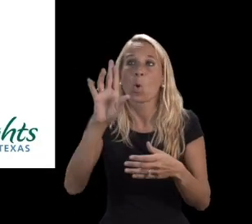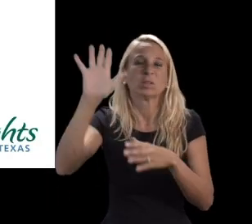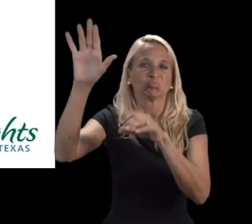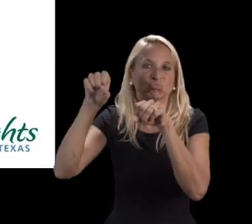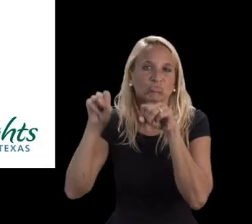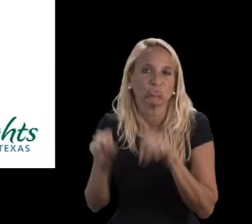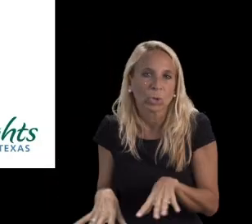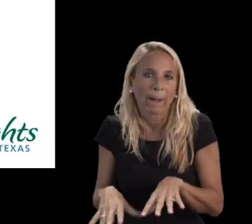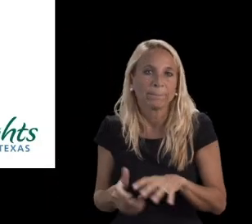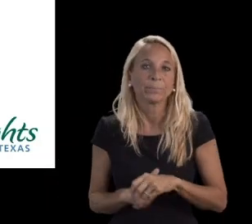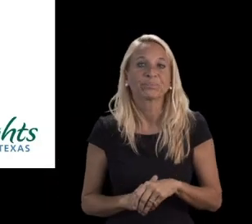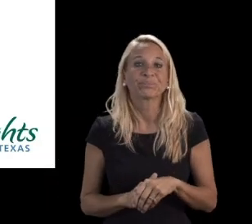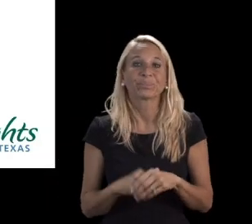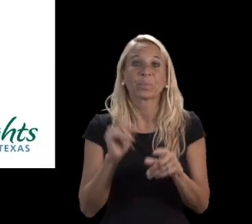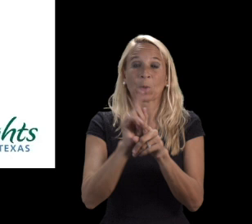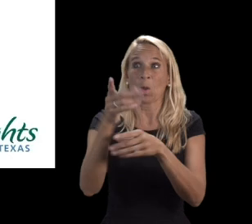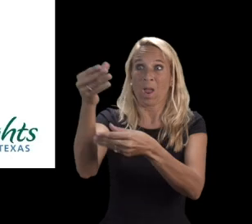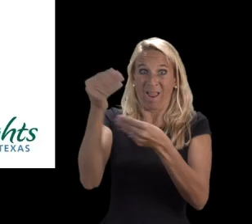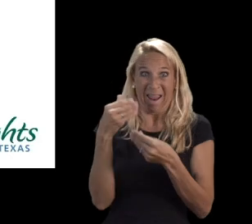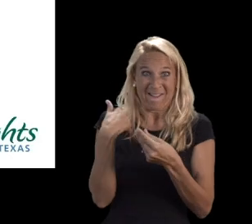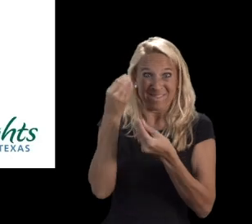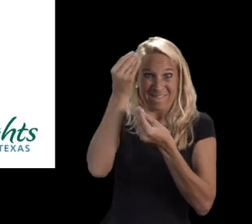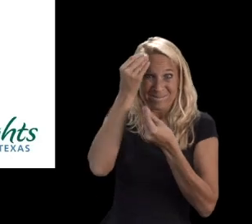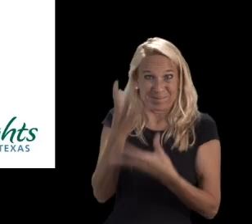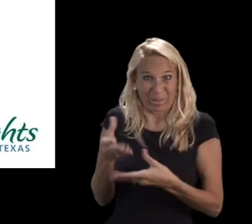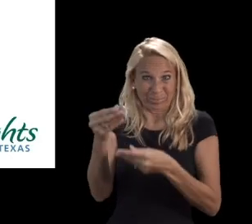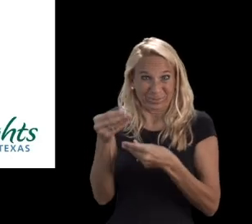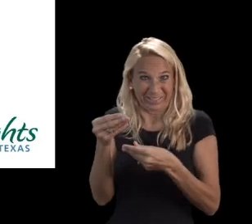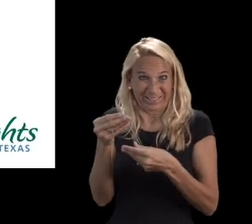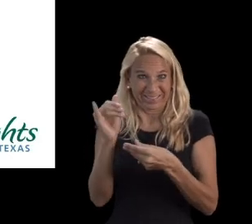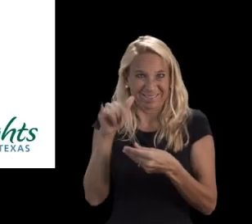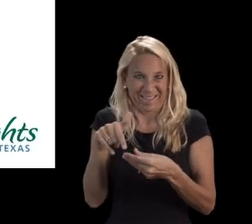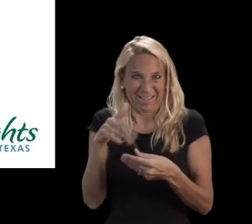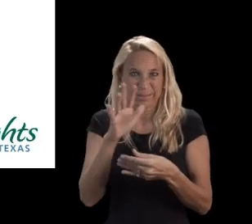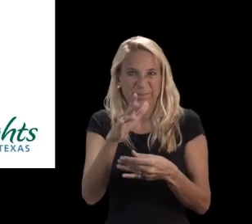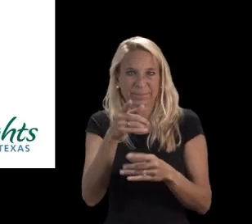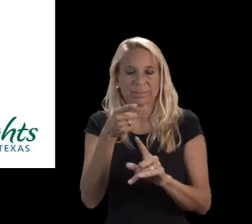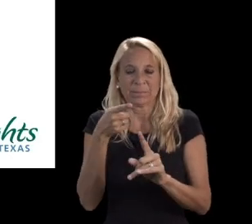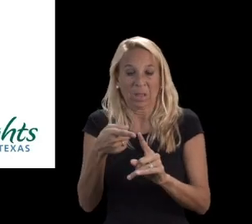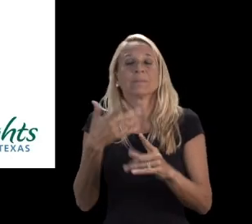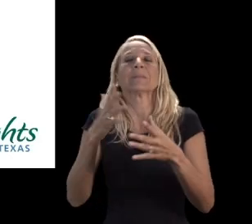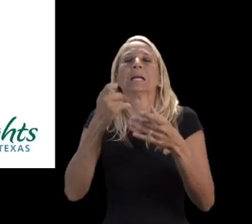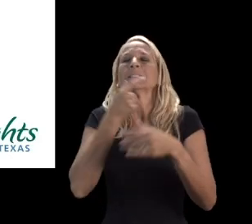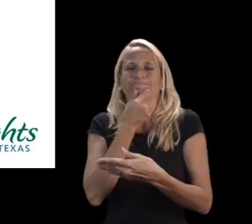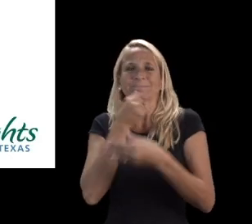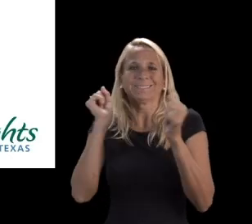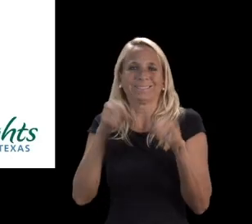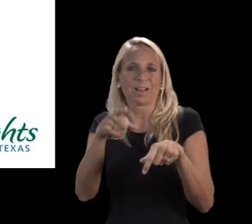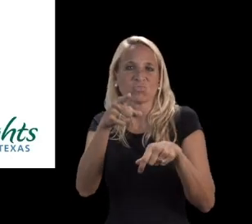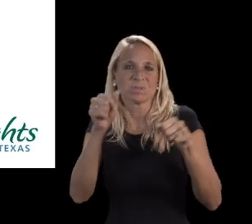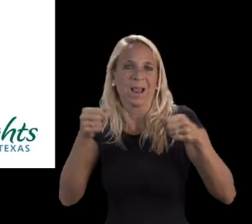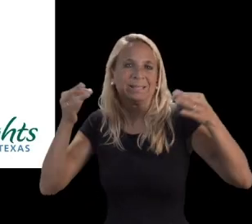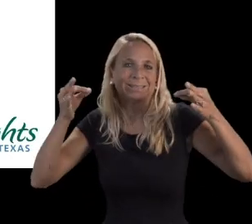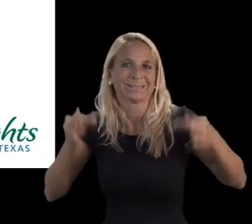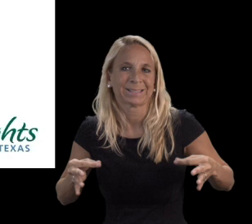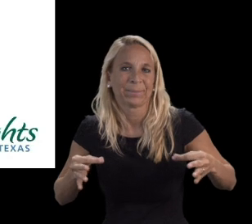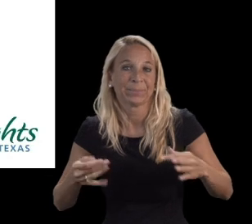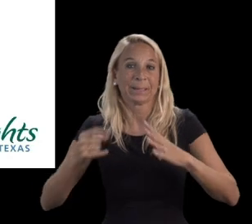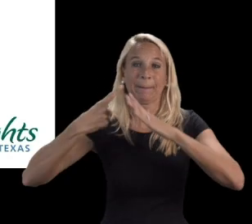So as soon as you have more information, that's when you can at that point make a more informed decision. In the beginning, you might not feel like,